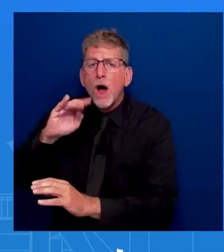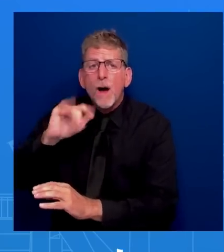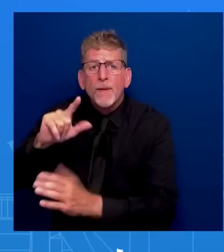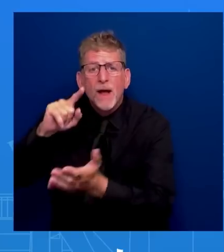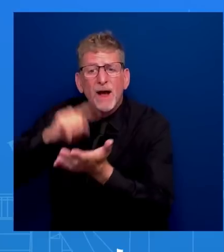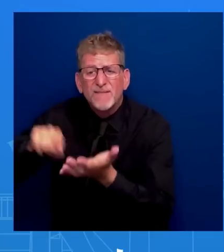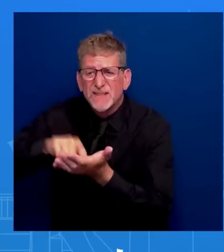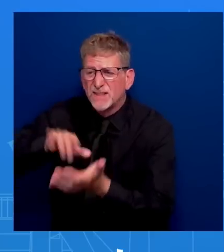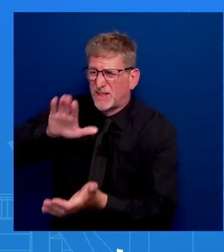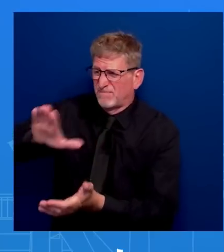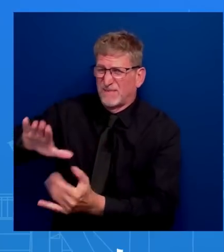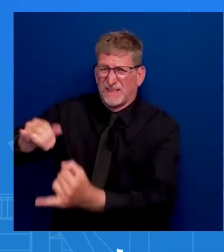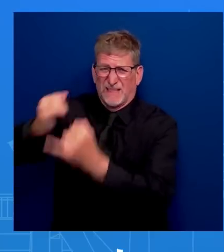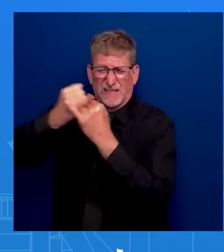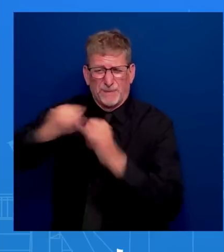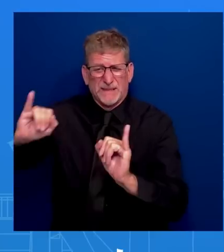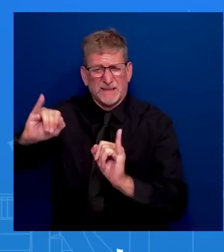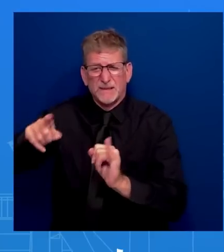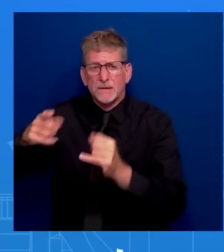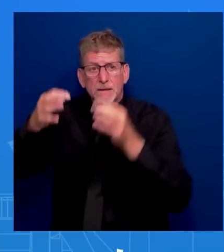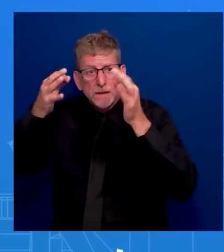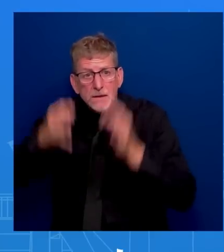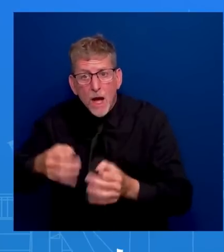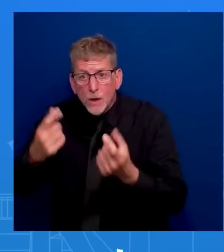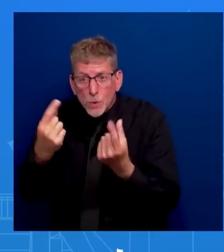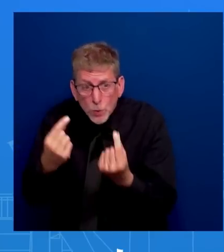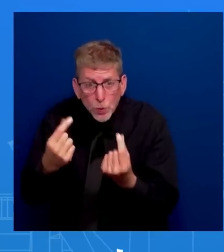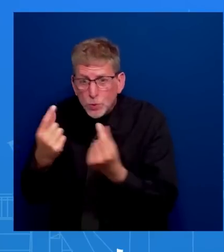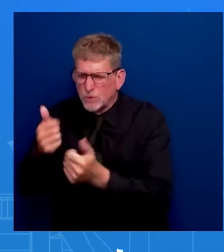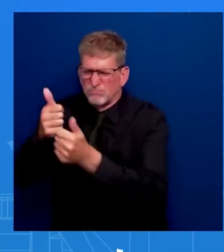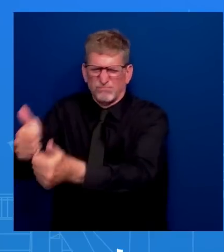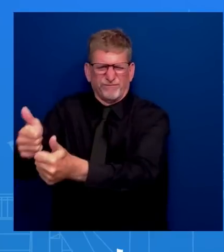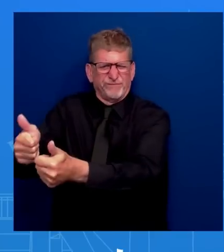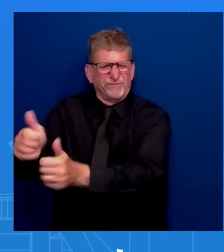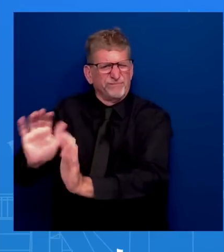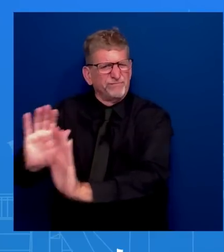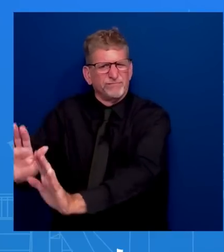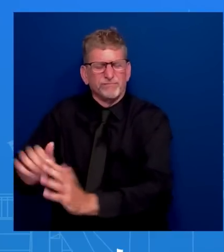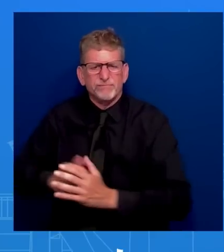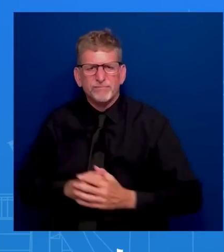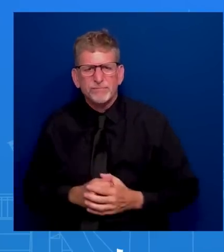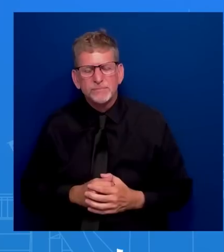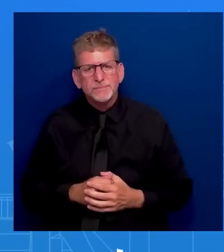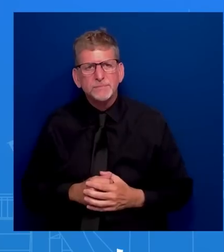whether or not Attorney General Garland signed off on the search warrant himself? Ms. Jean-Pierre: We learned about this,